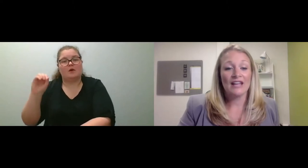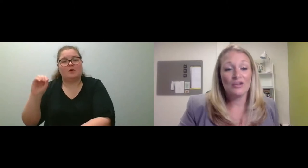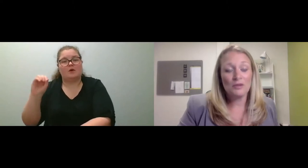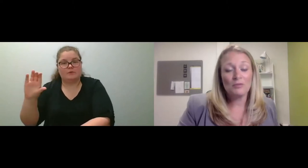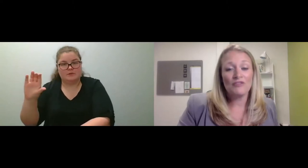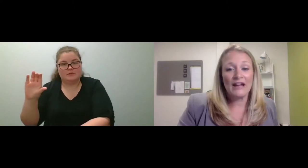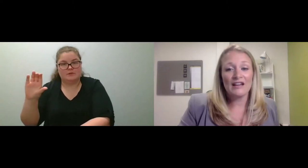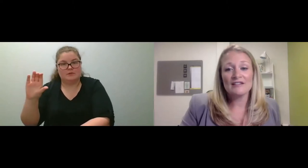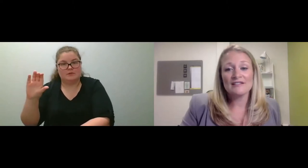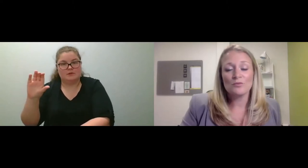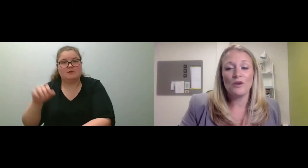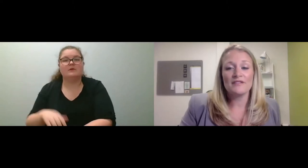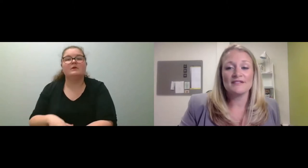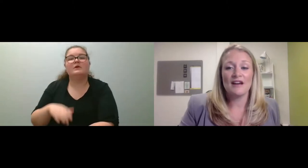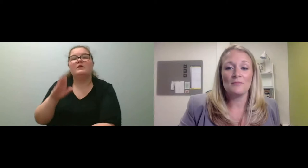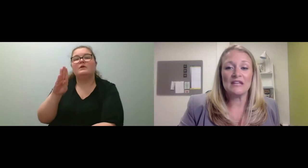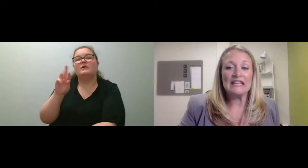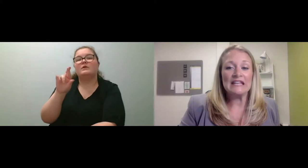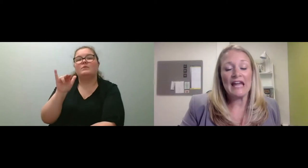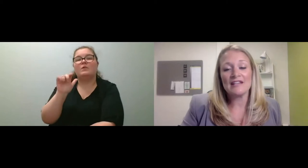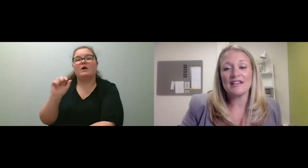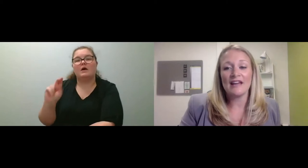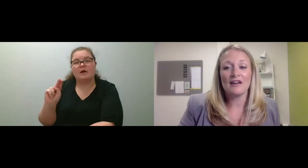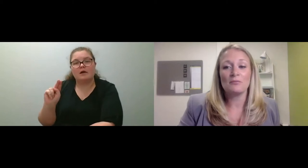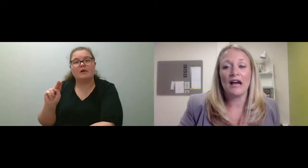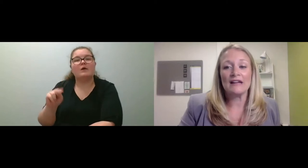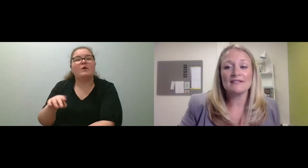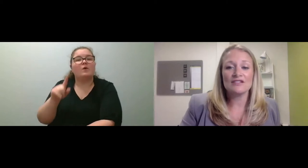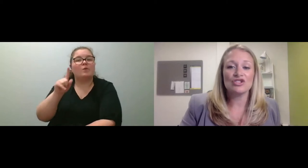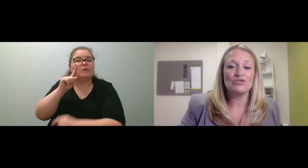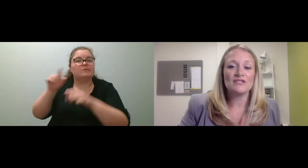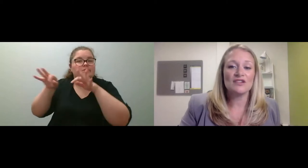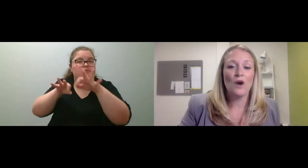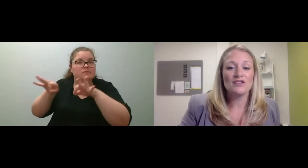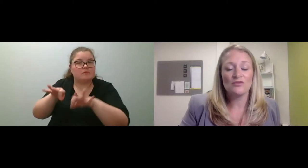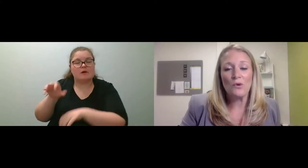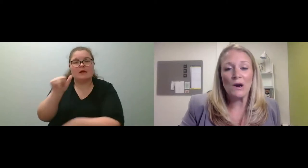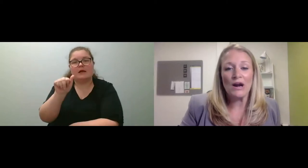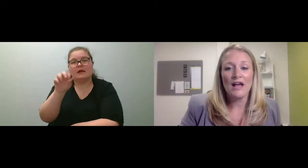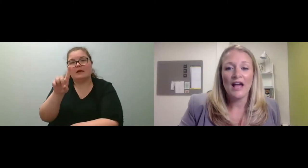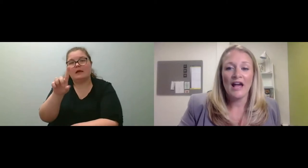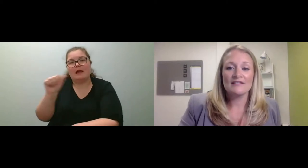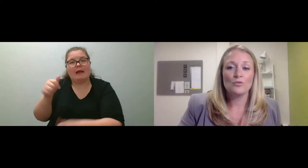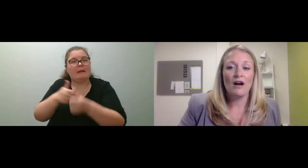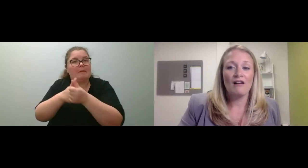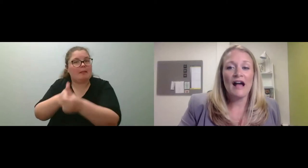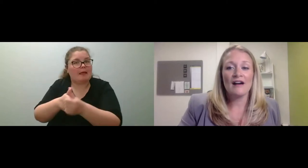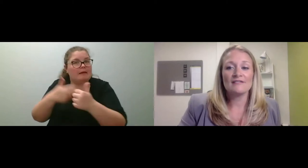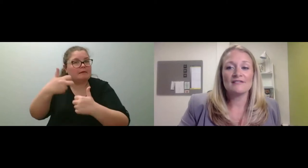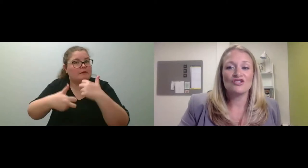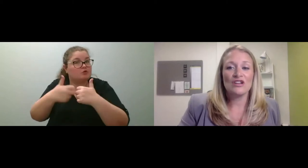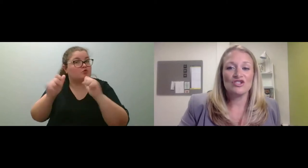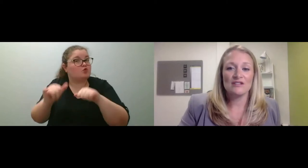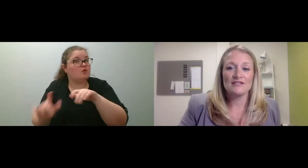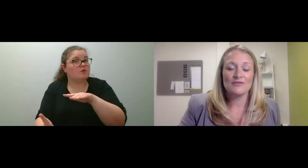He'll be providing us with some key ADA compliance issues to watch for as well as suggestions